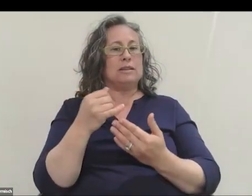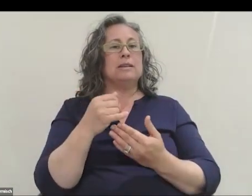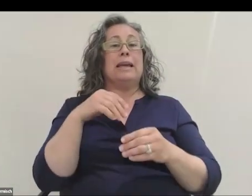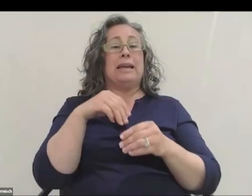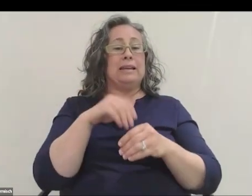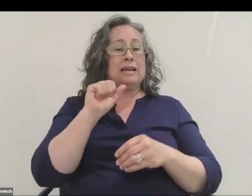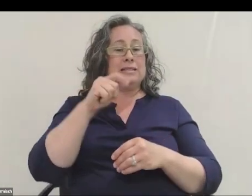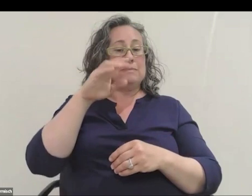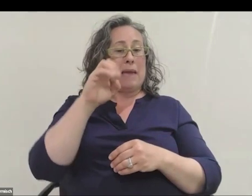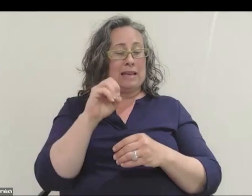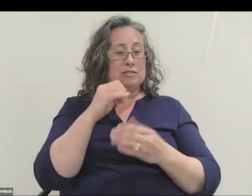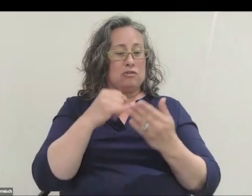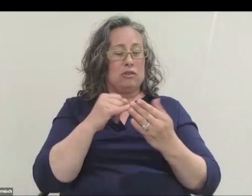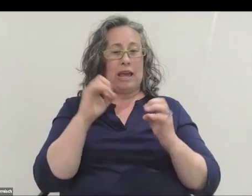in space art education.